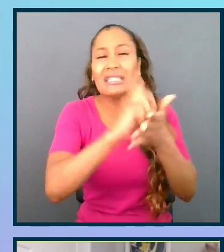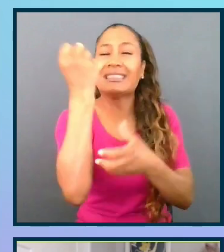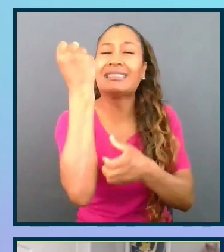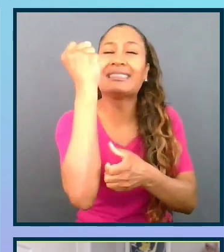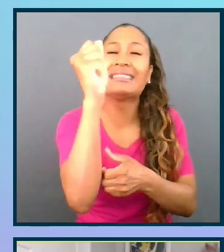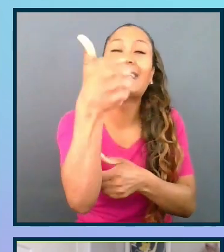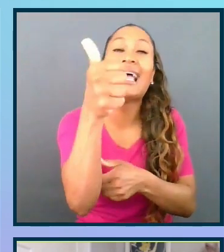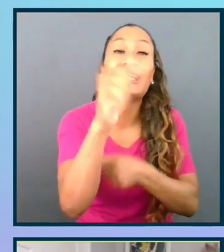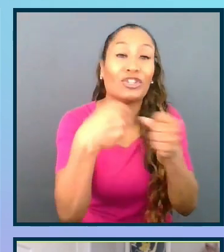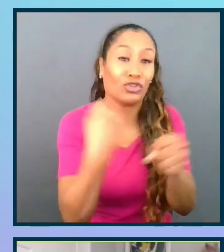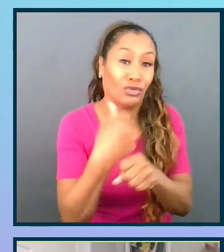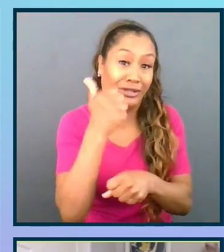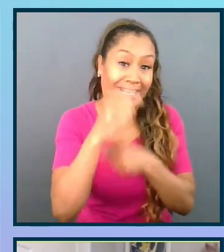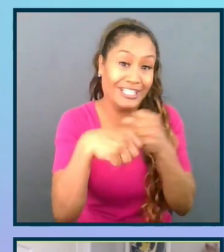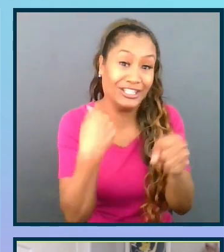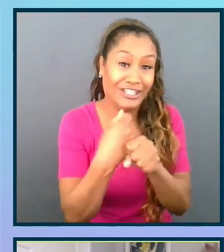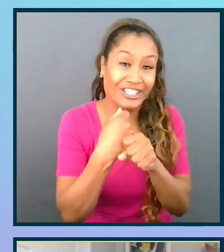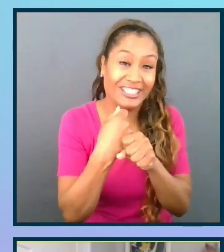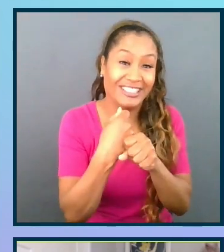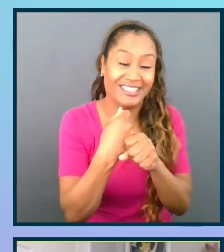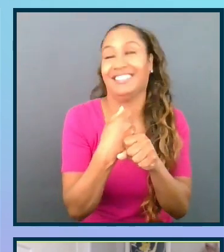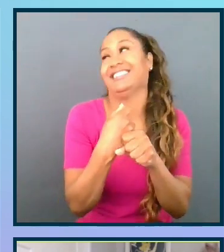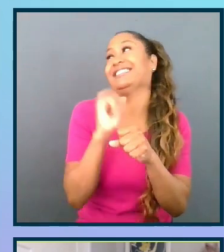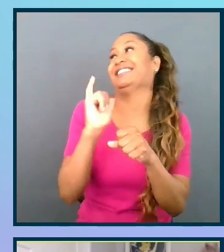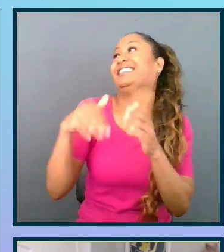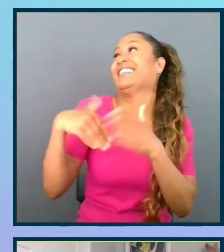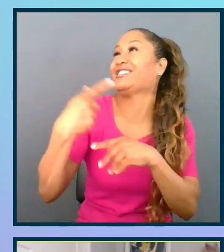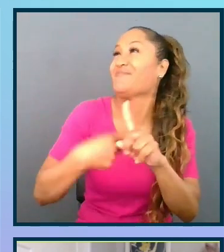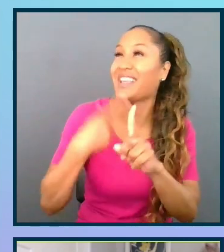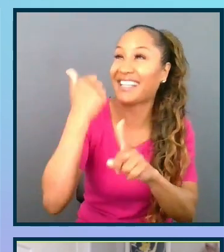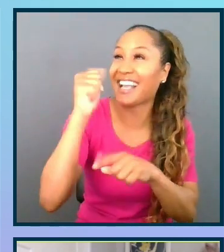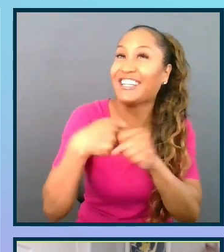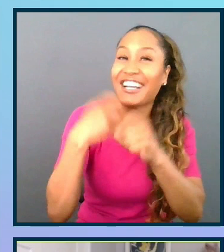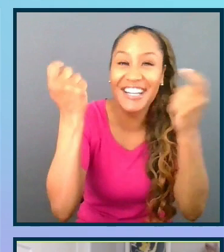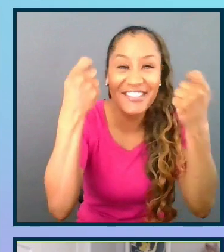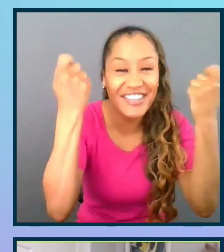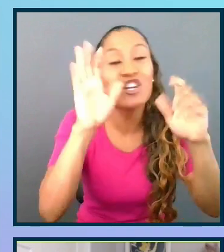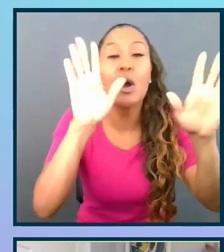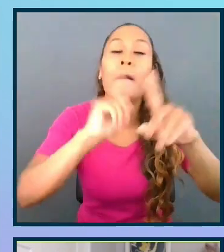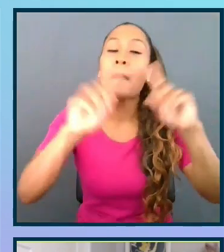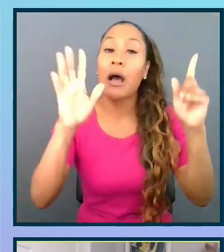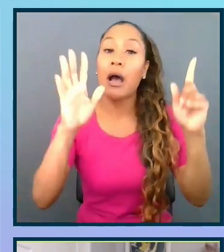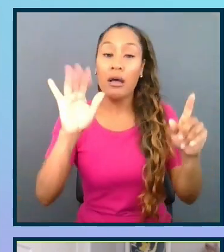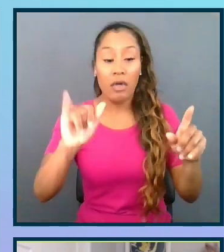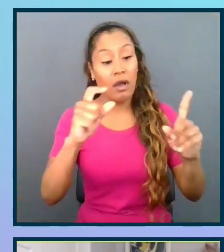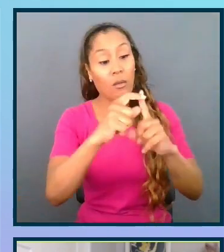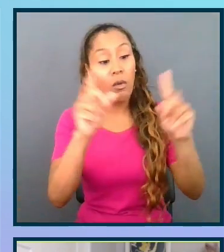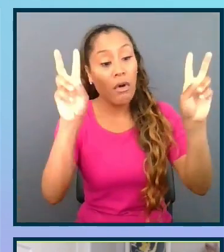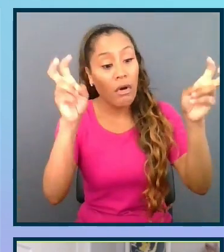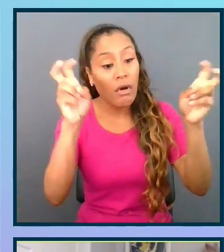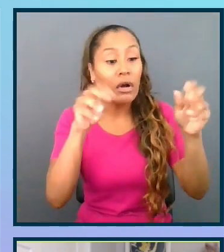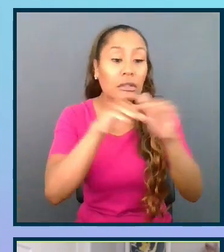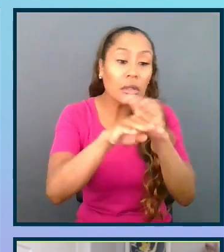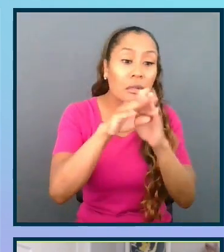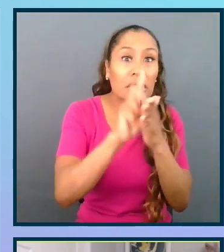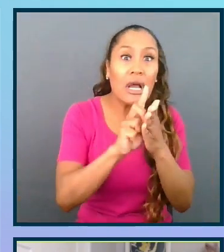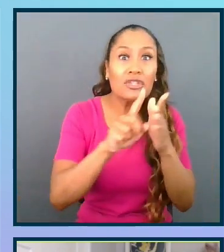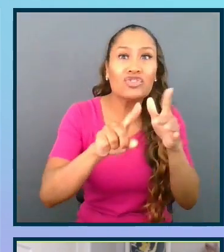10 years reunion of my career next month, but I haven't had this title of accessibility designer until last May.